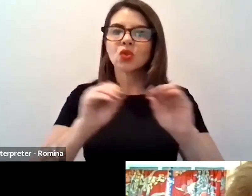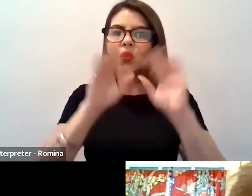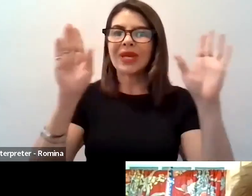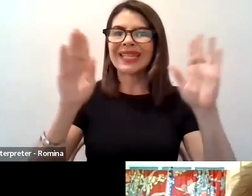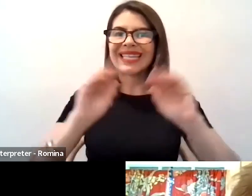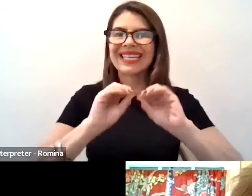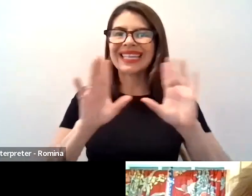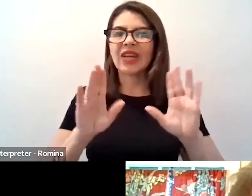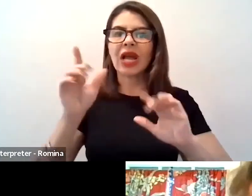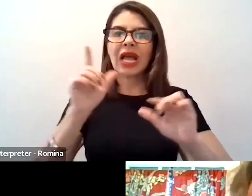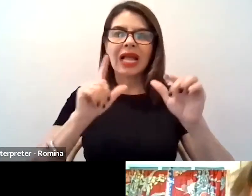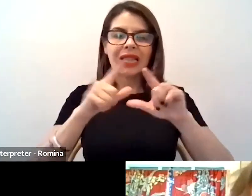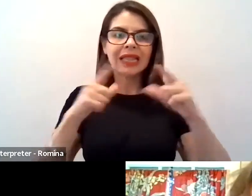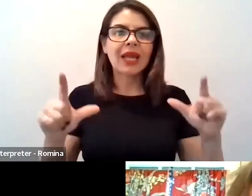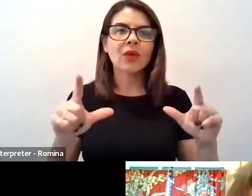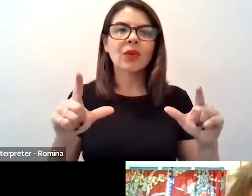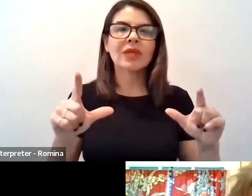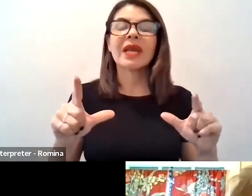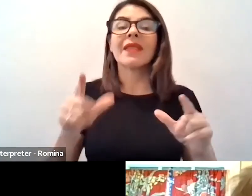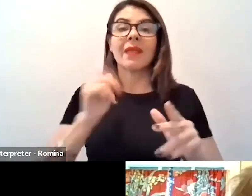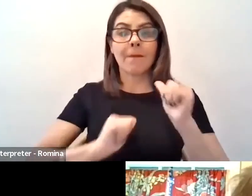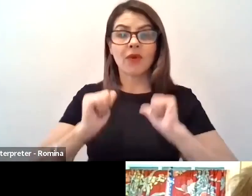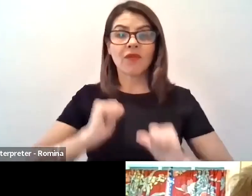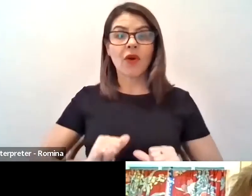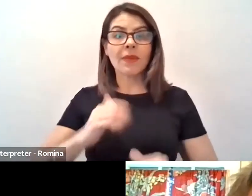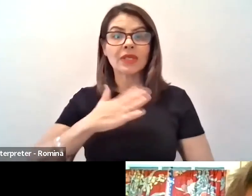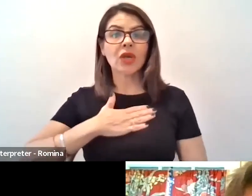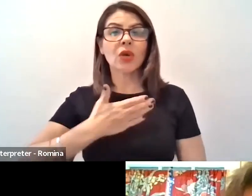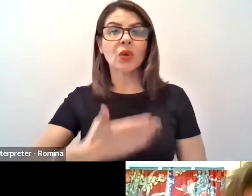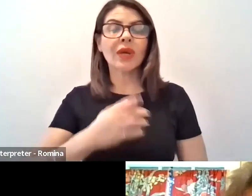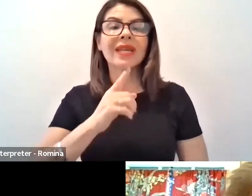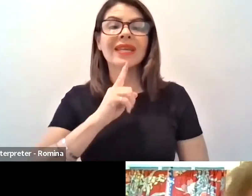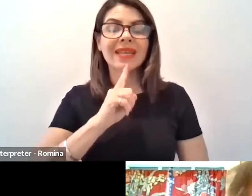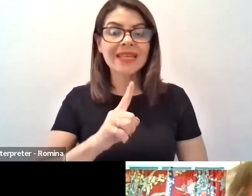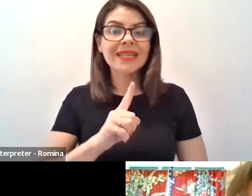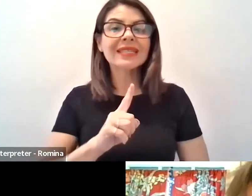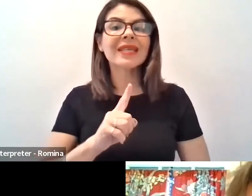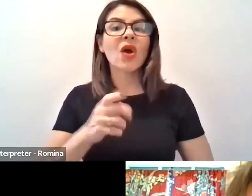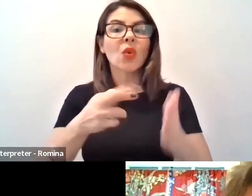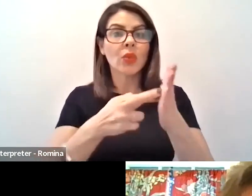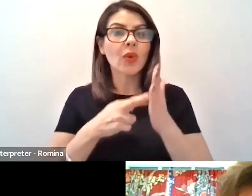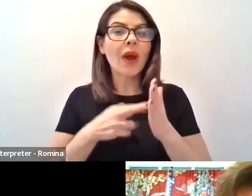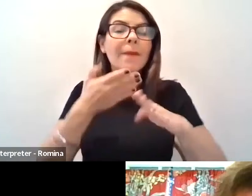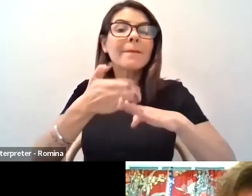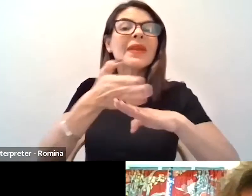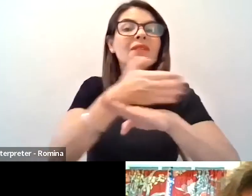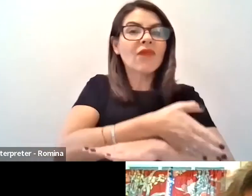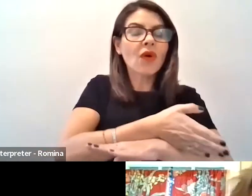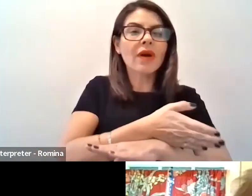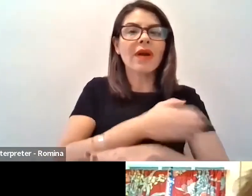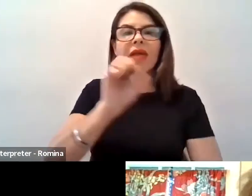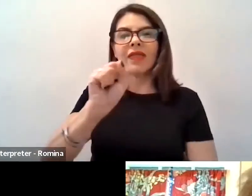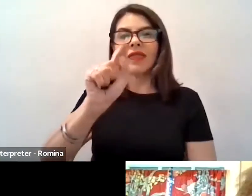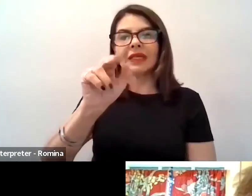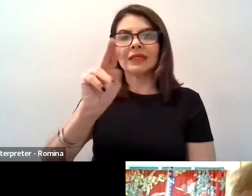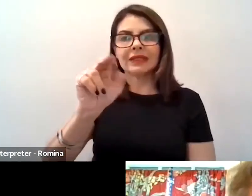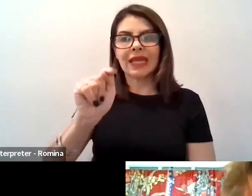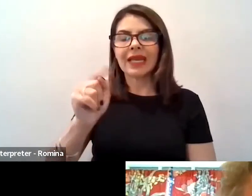The performer consent is required prior to the performance of stunts or other hazardous activity. You know, we will see